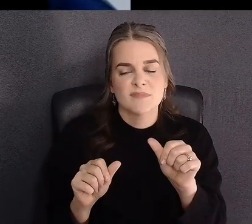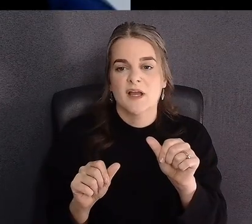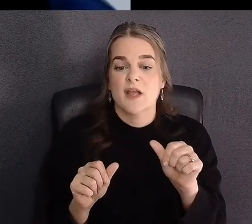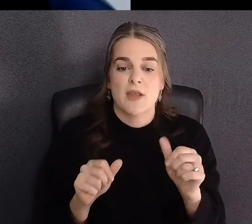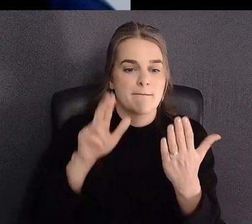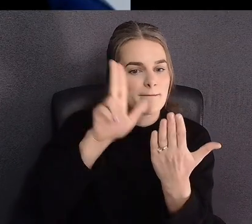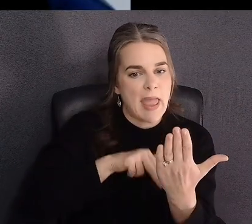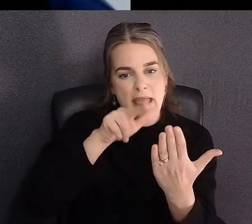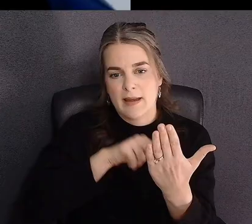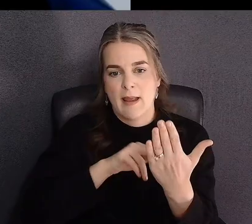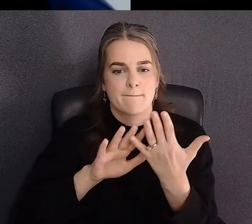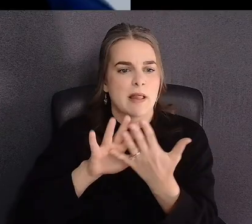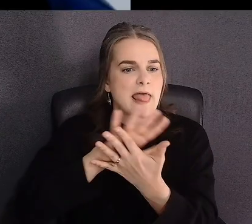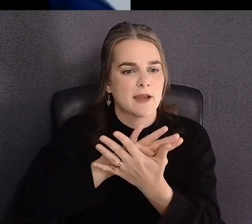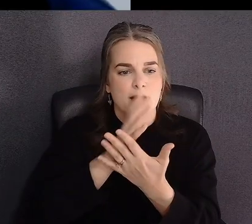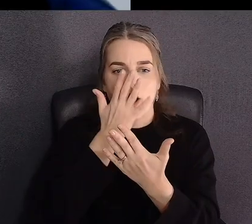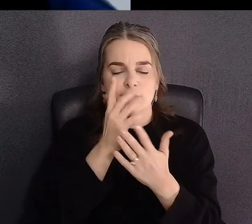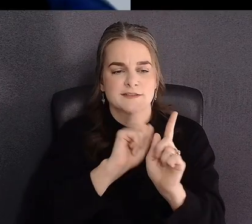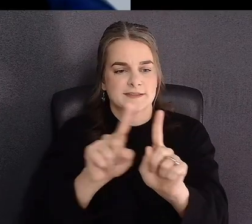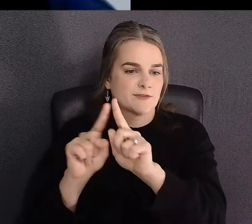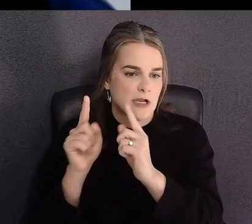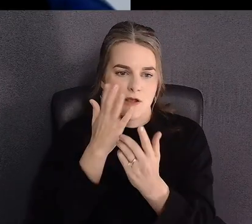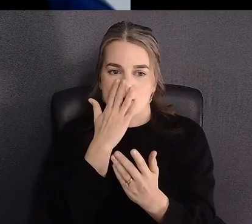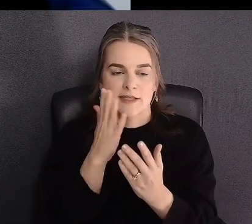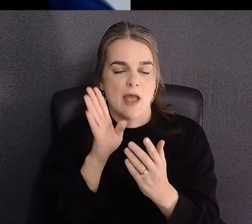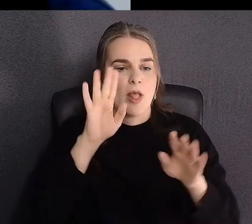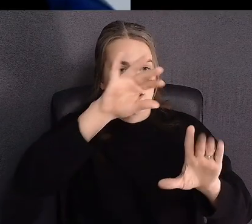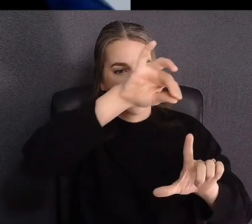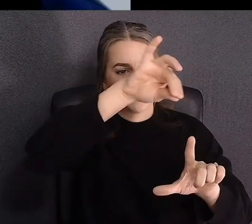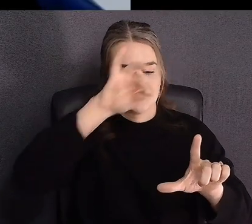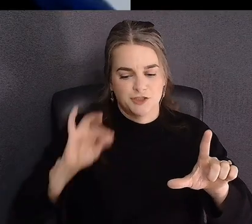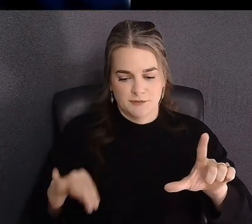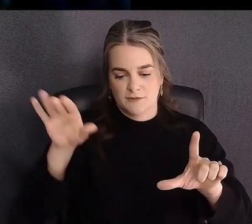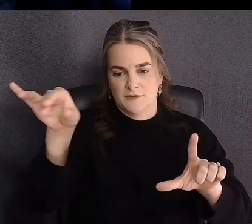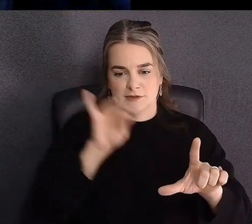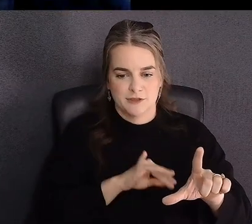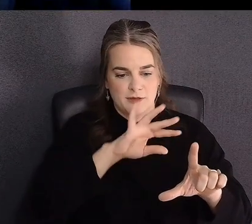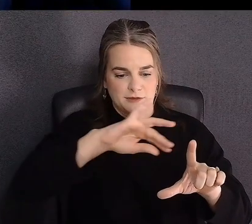And then it dries, you take it off. It's simple, very abstract stuff.